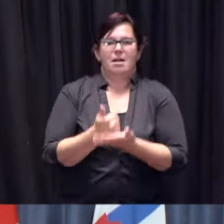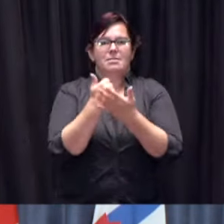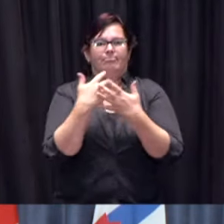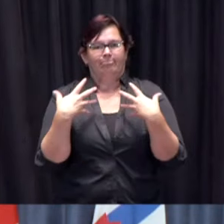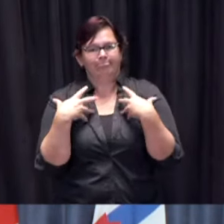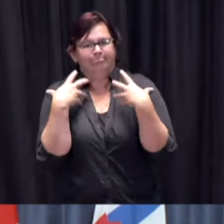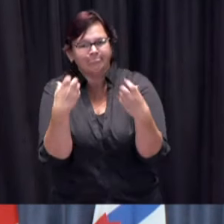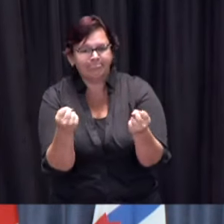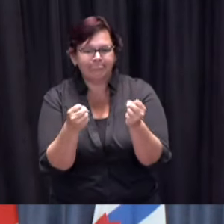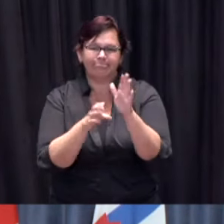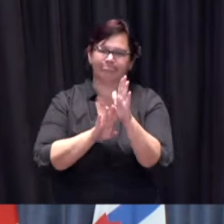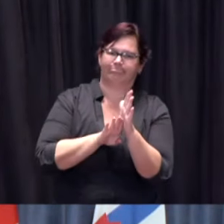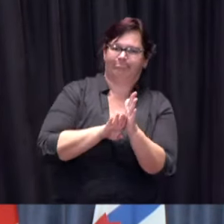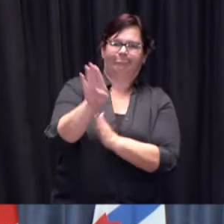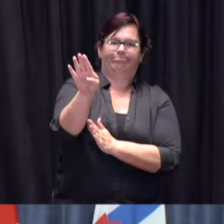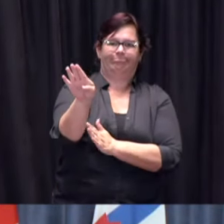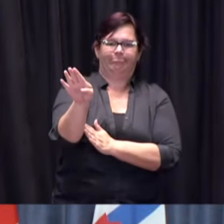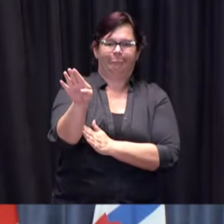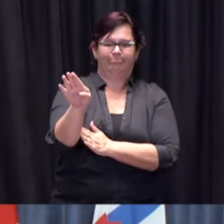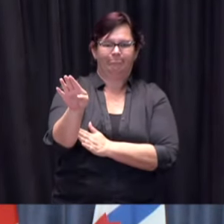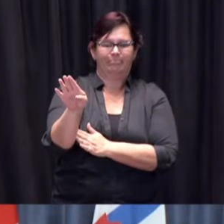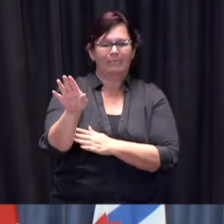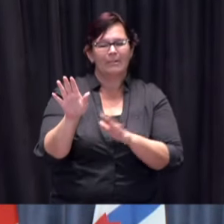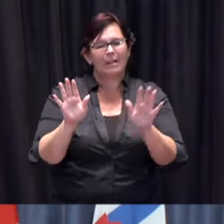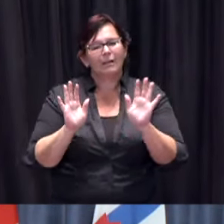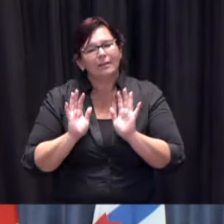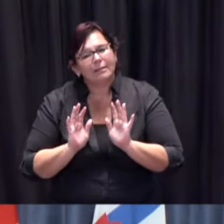But you know they also have to understand